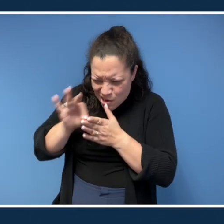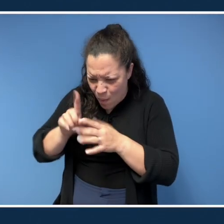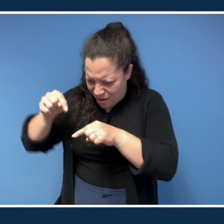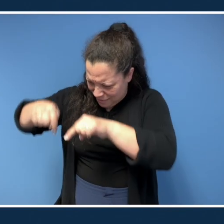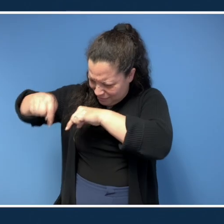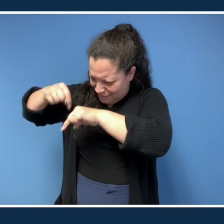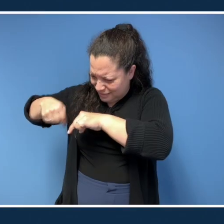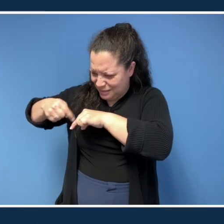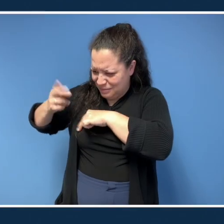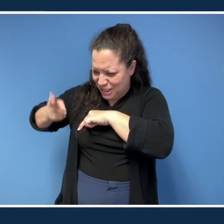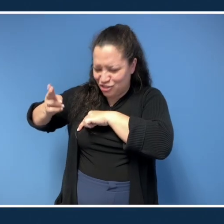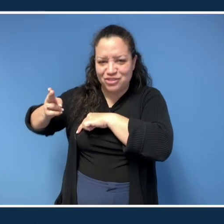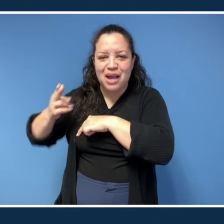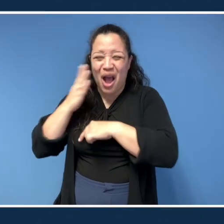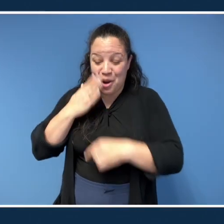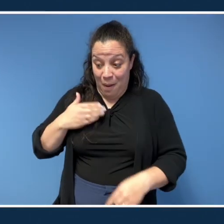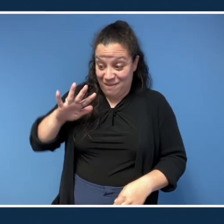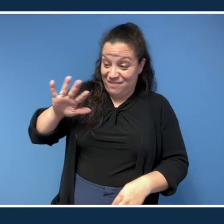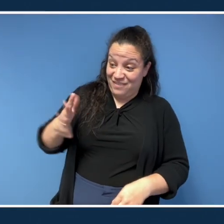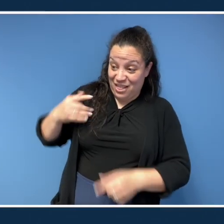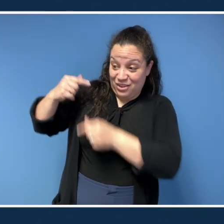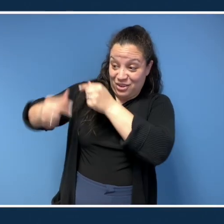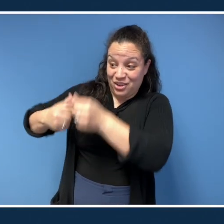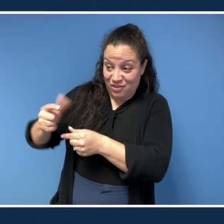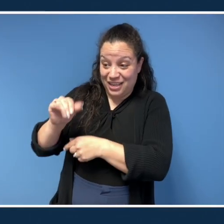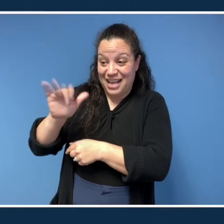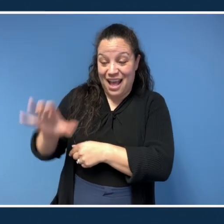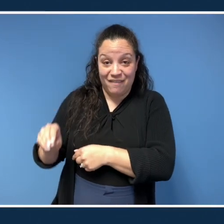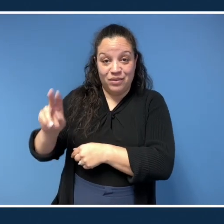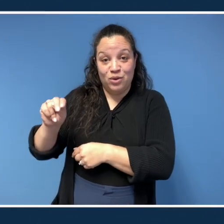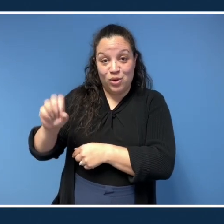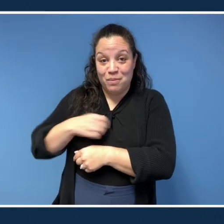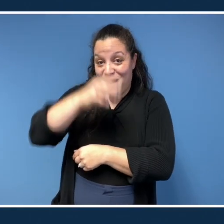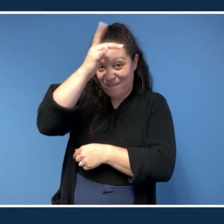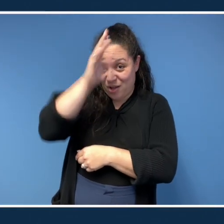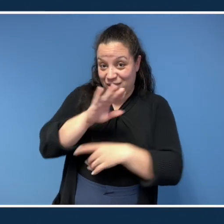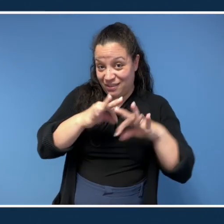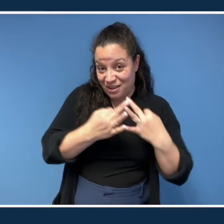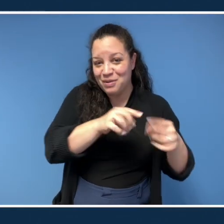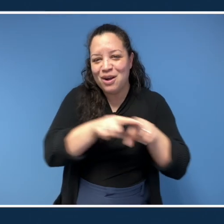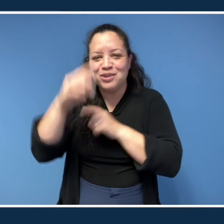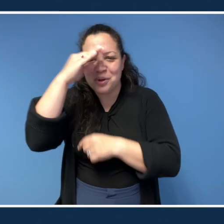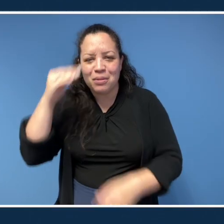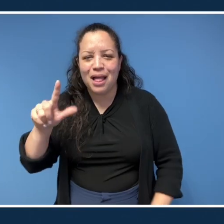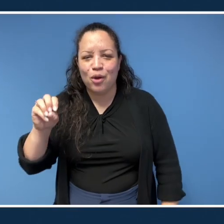at least a fifth generation African Nova Scotian on my father's side, also the Black Loyalist. So nice connection there. And do you know,